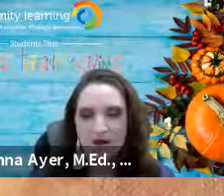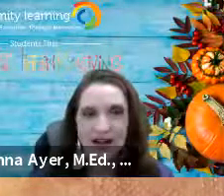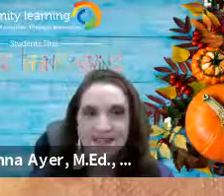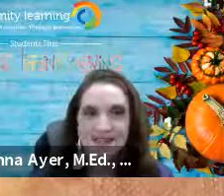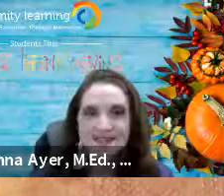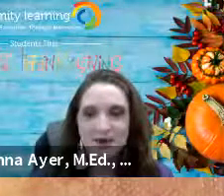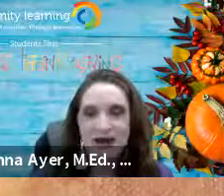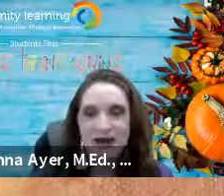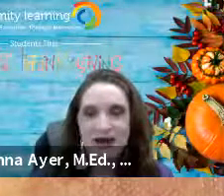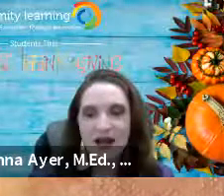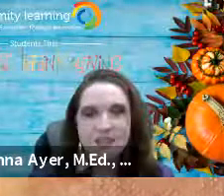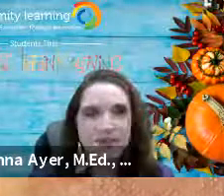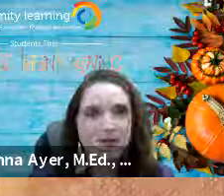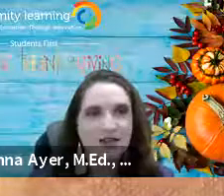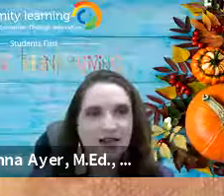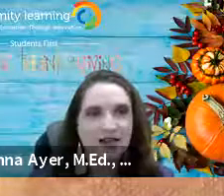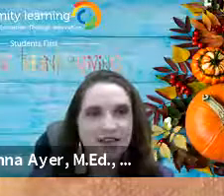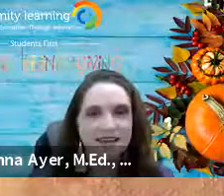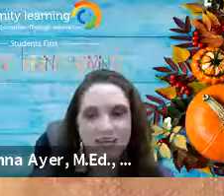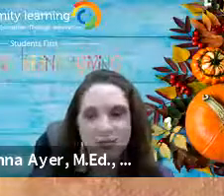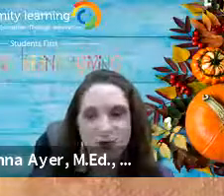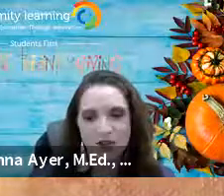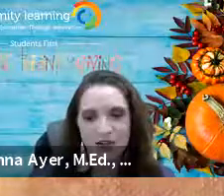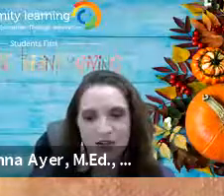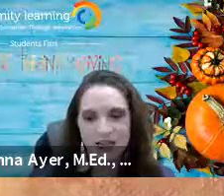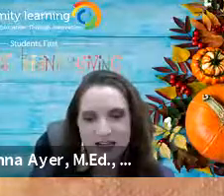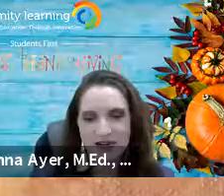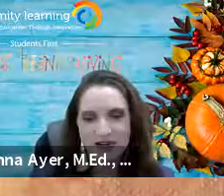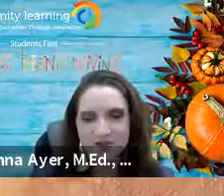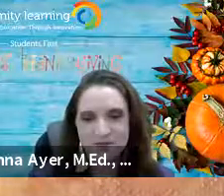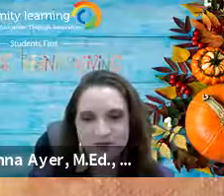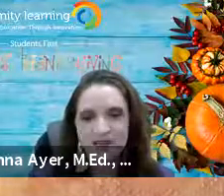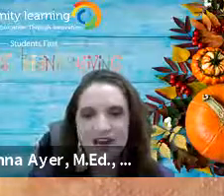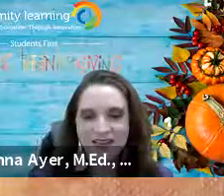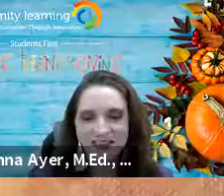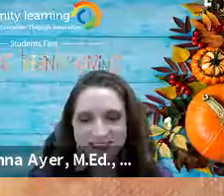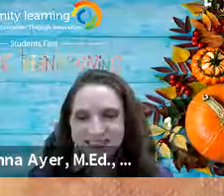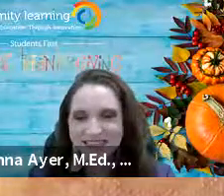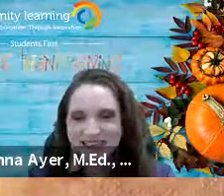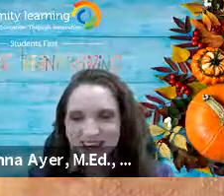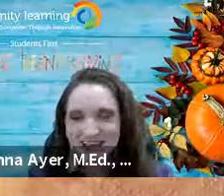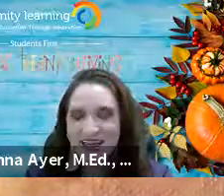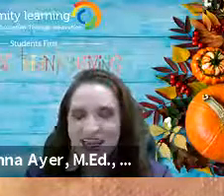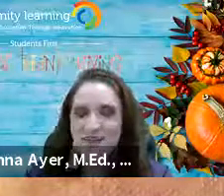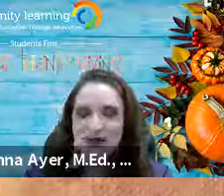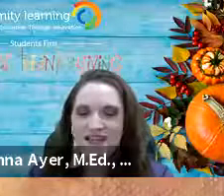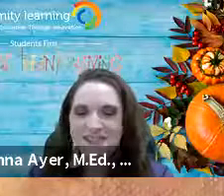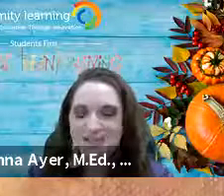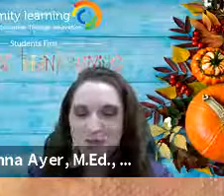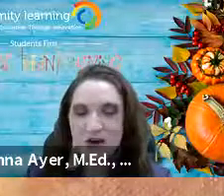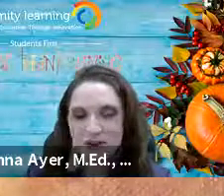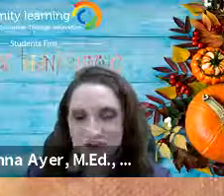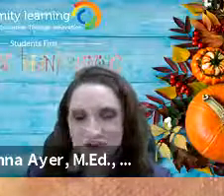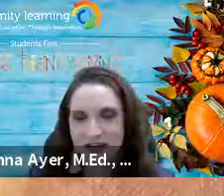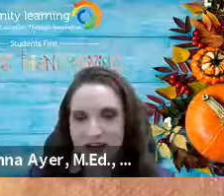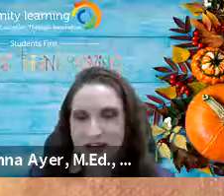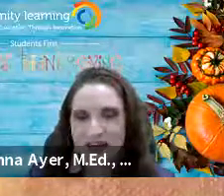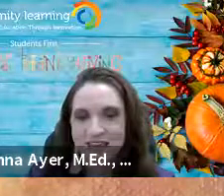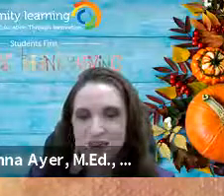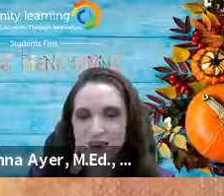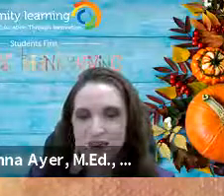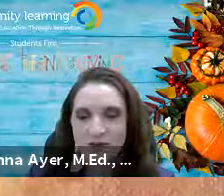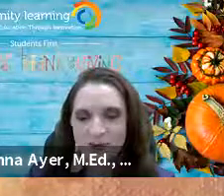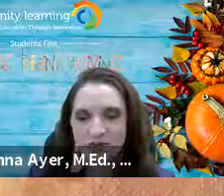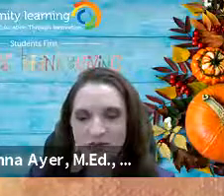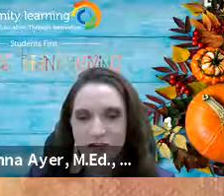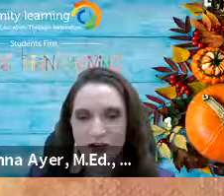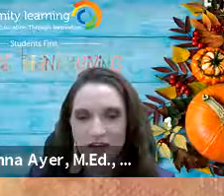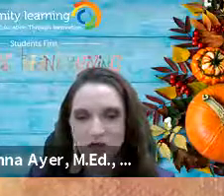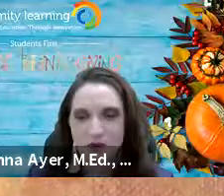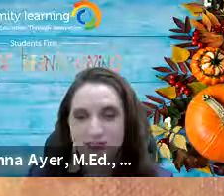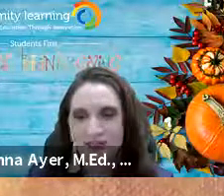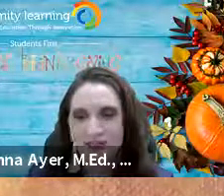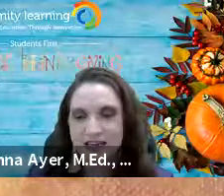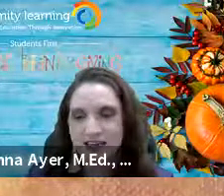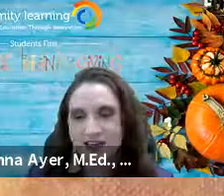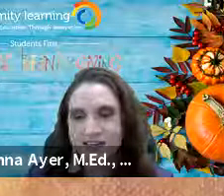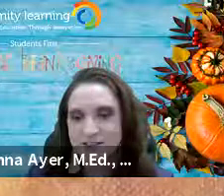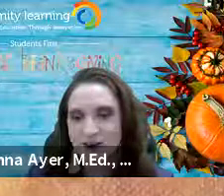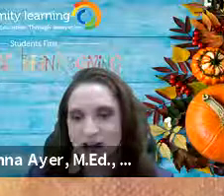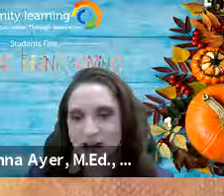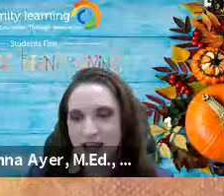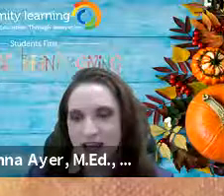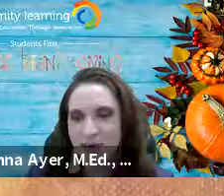Alright, so I am so glad that you all are here. Yes. Everybody is sleepy or hungry. It's the middle of the week, everybody's willing to get to Friday.